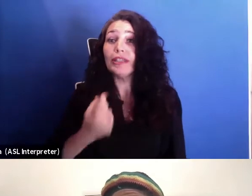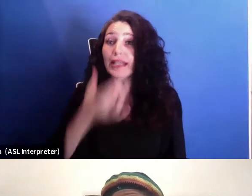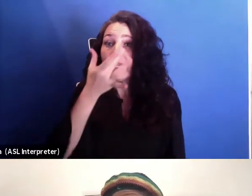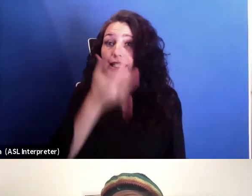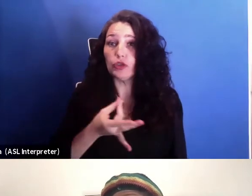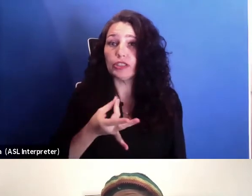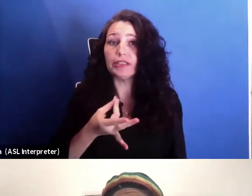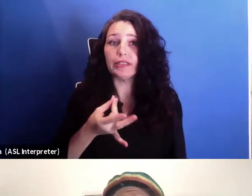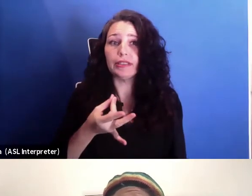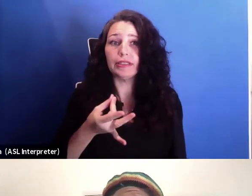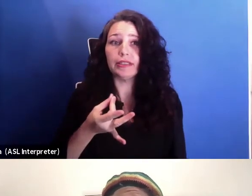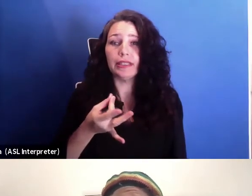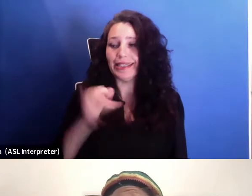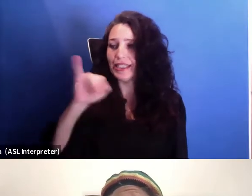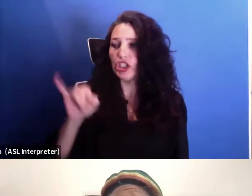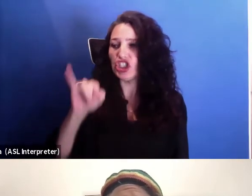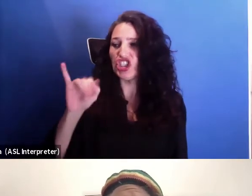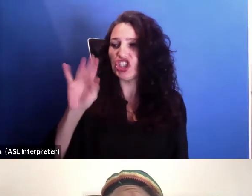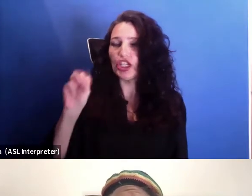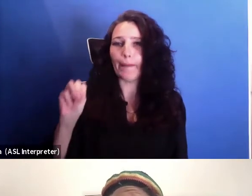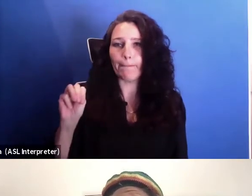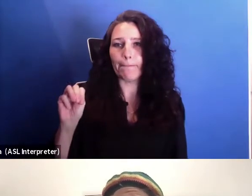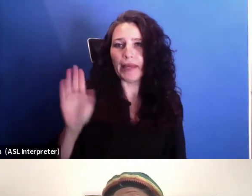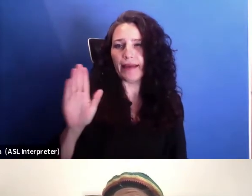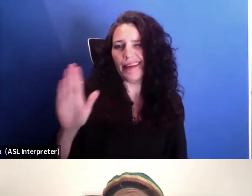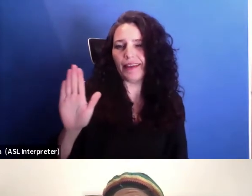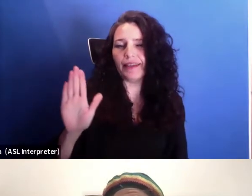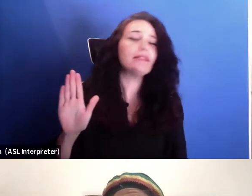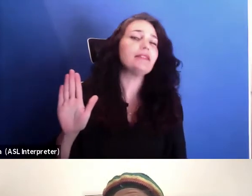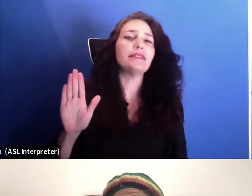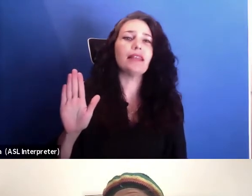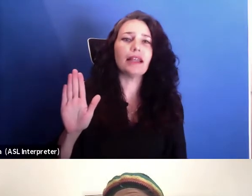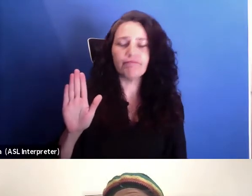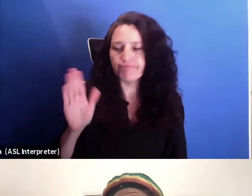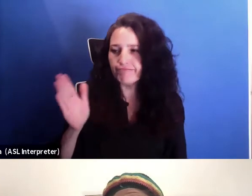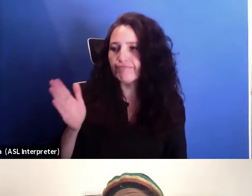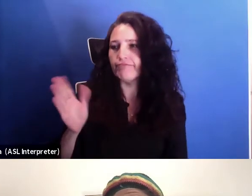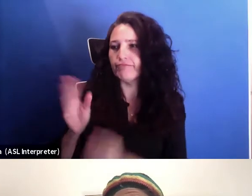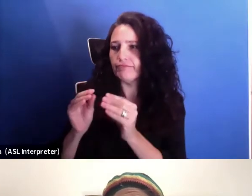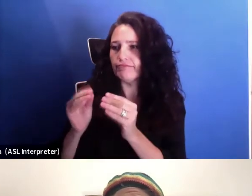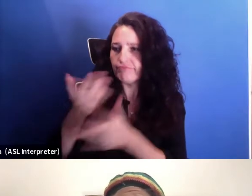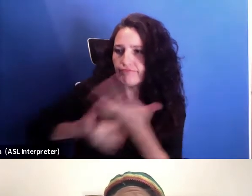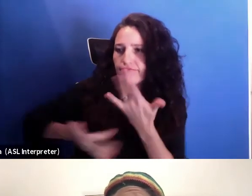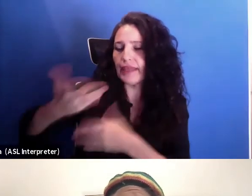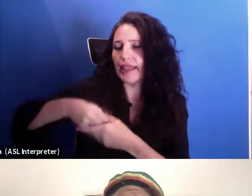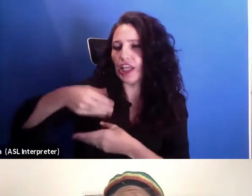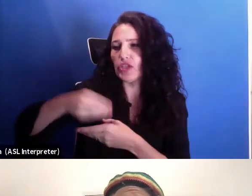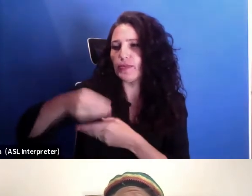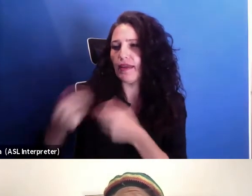I would say sort of like increasing engagement and advocacy around media representation of people with disabilities